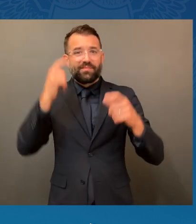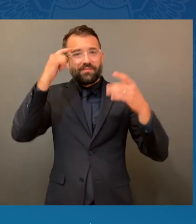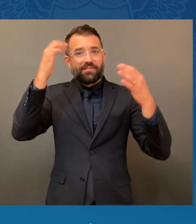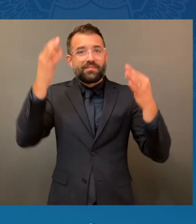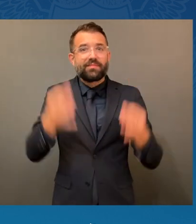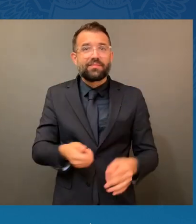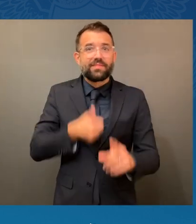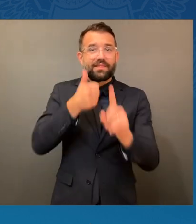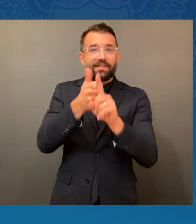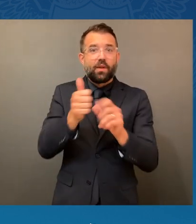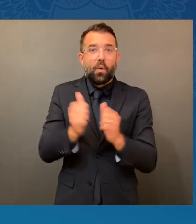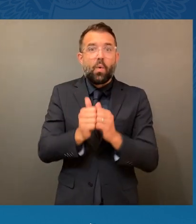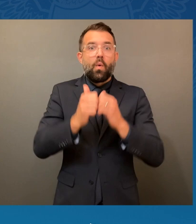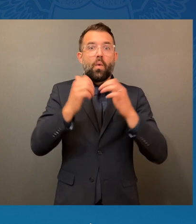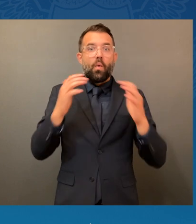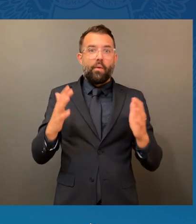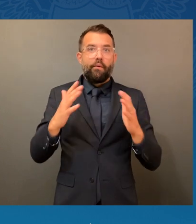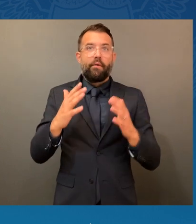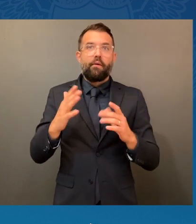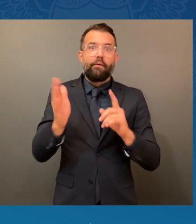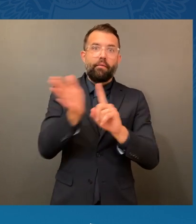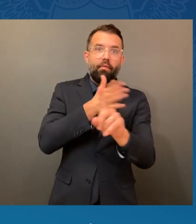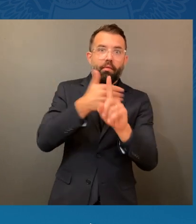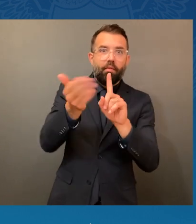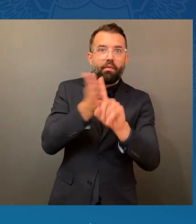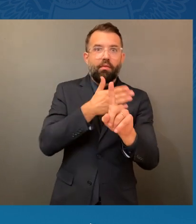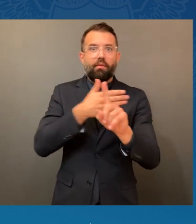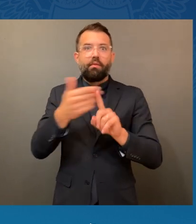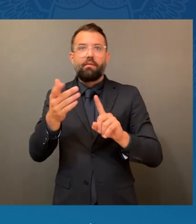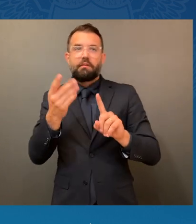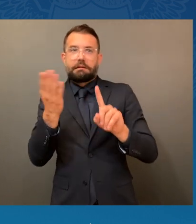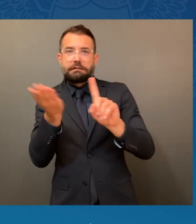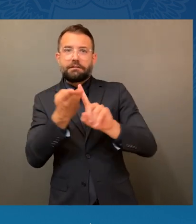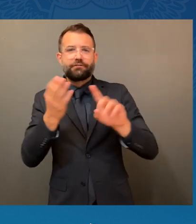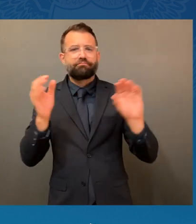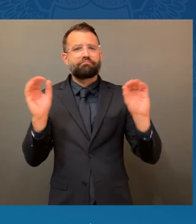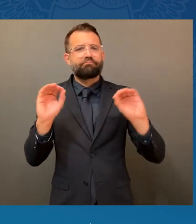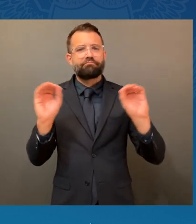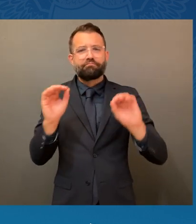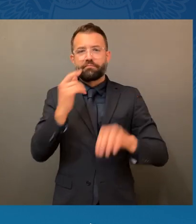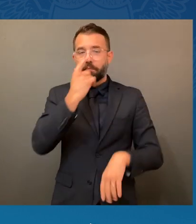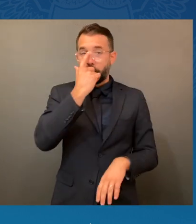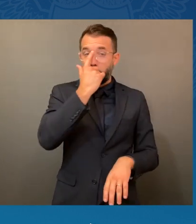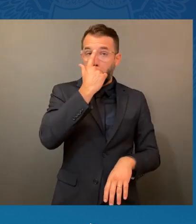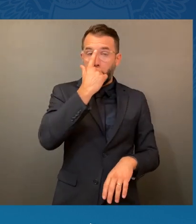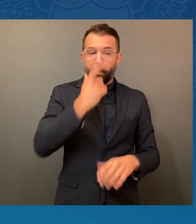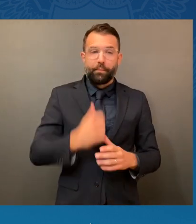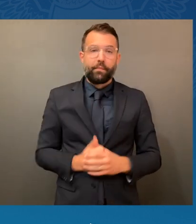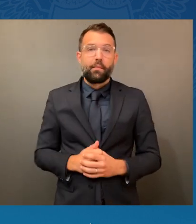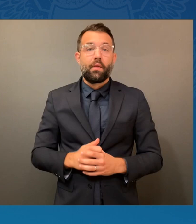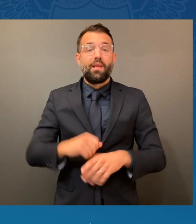When it comes to America's national security, I believe one of our defining missions